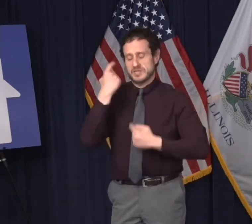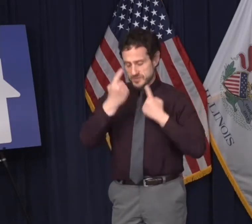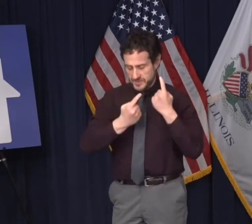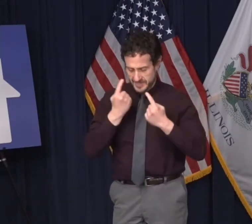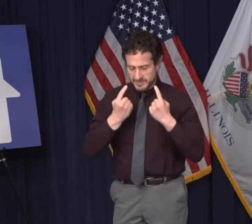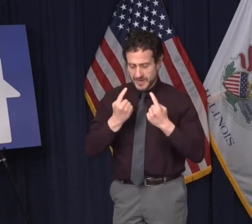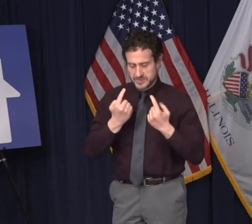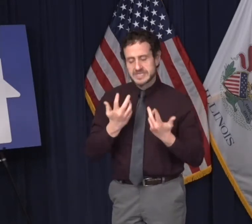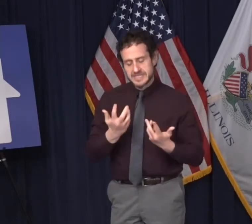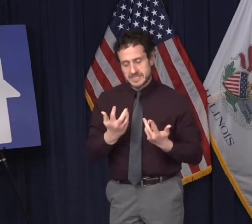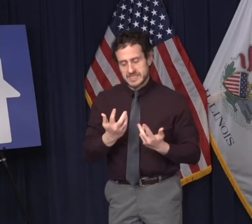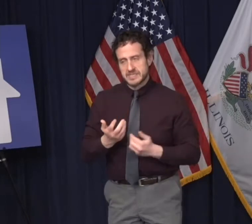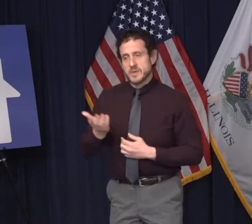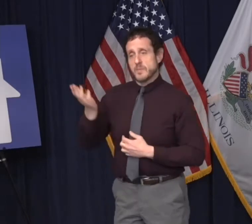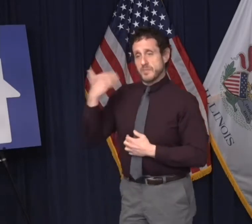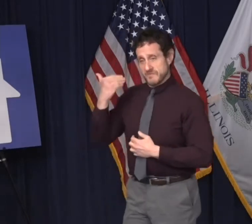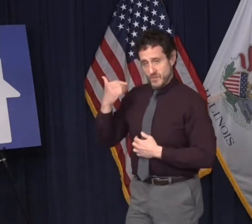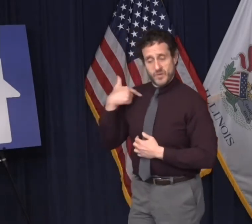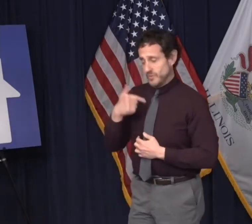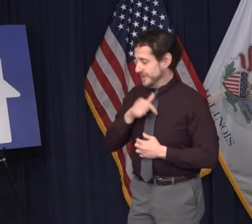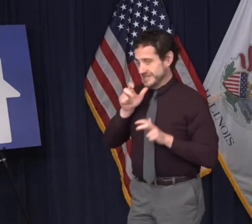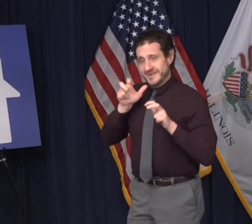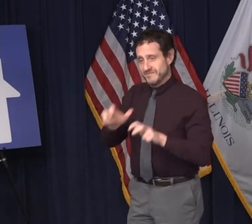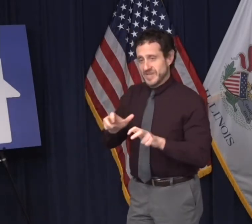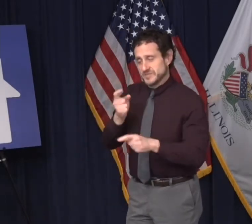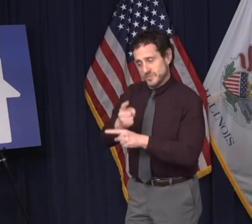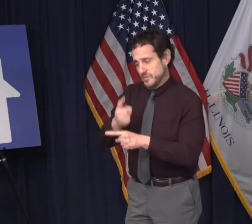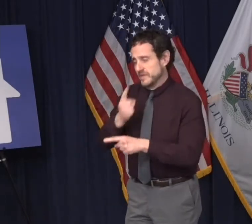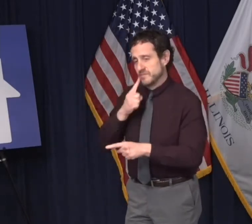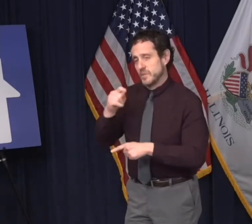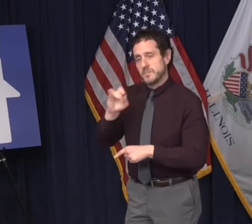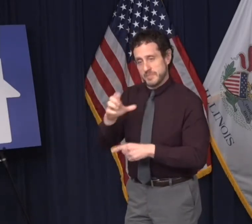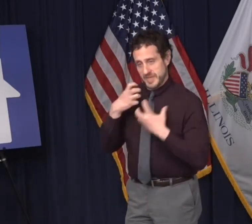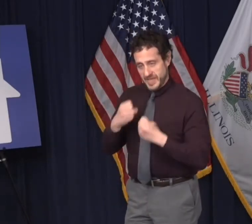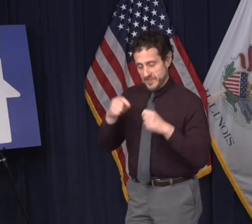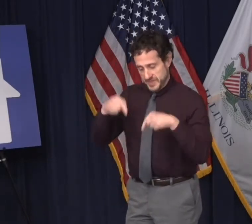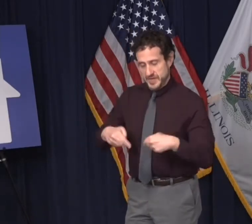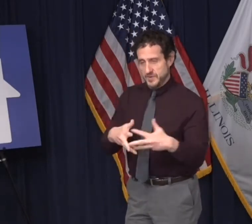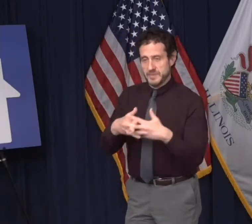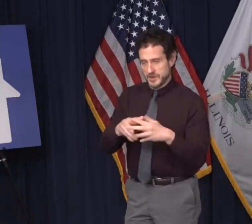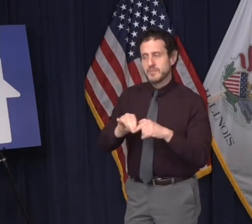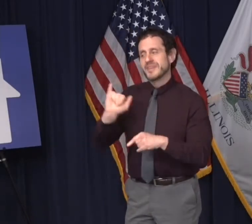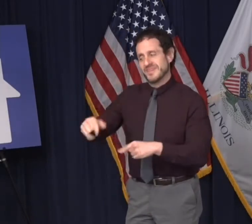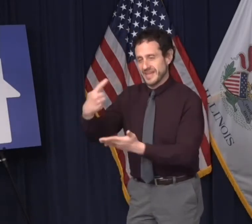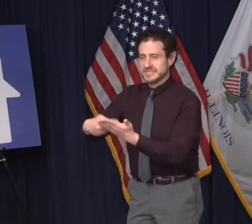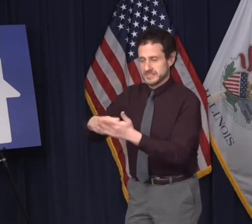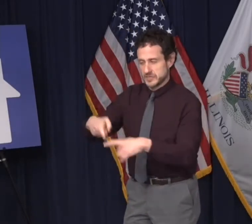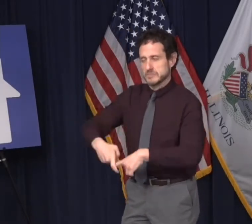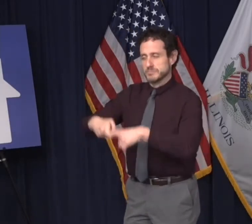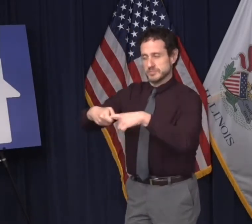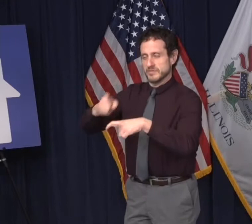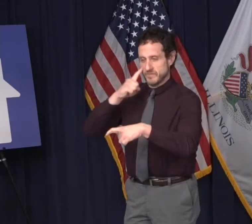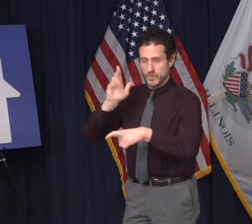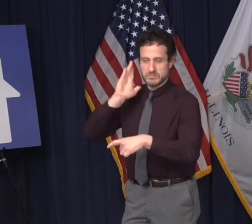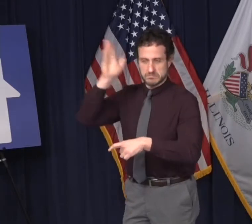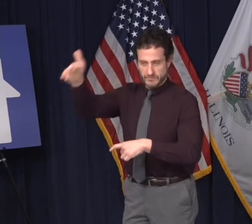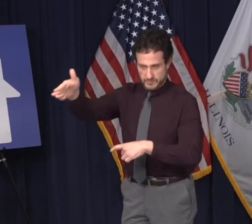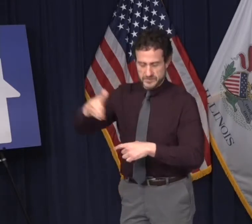ALL HAVE A LOT TO CONSIDER ABOUT OUR FAILURE TO INVEST IN PUBLIC HEALTH IN THIS COUNTRY, BUT WE'LL SAVE THAT CONVERSATION FOR